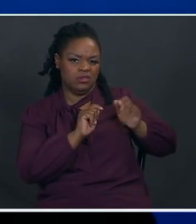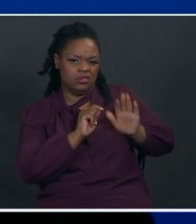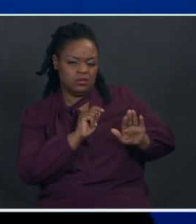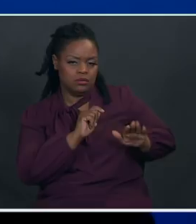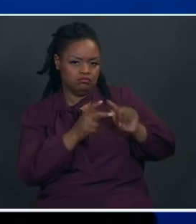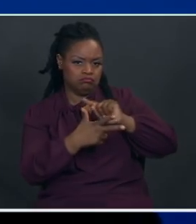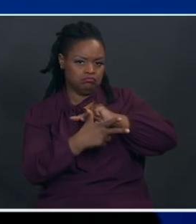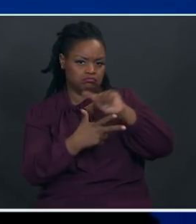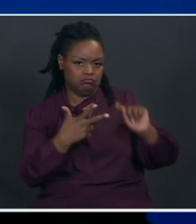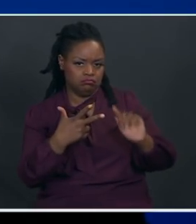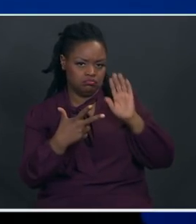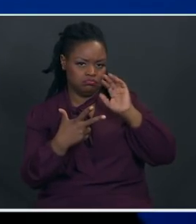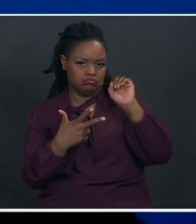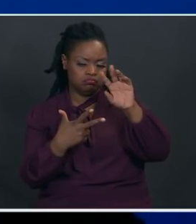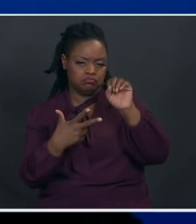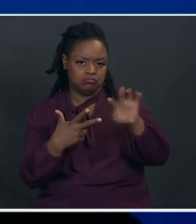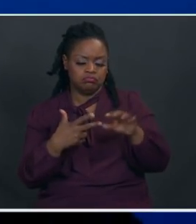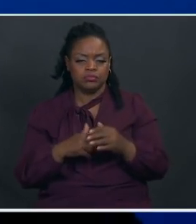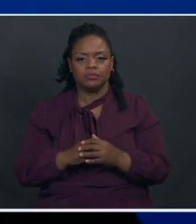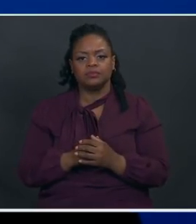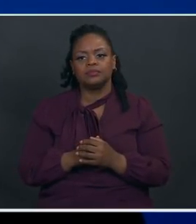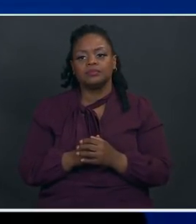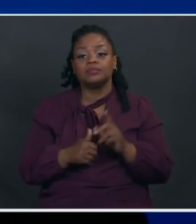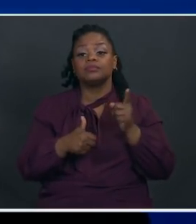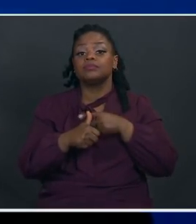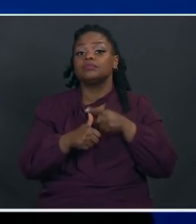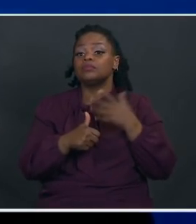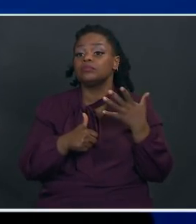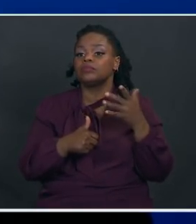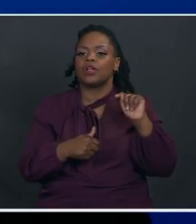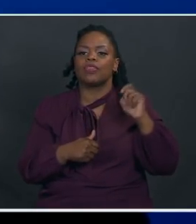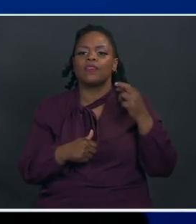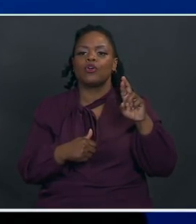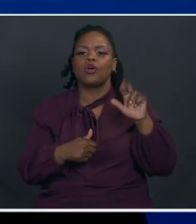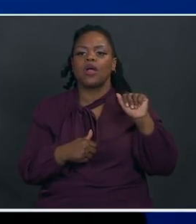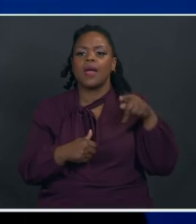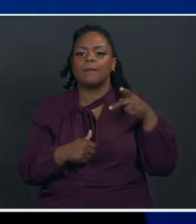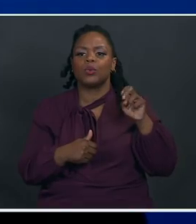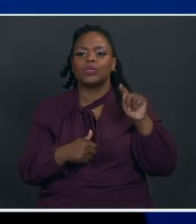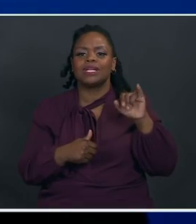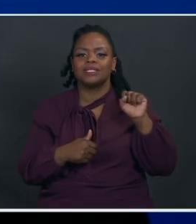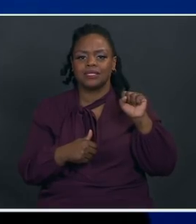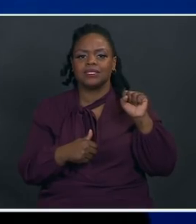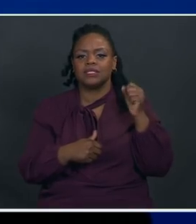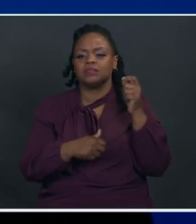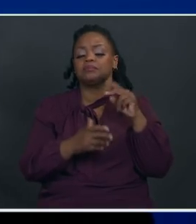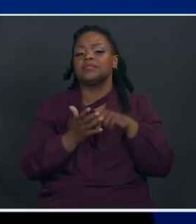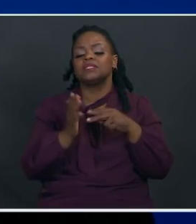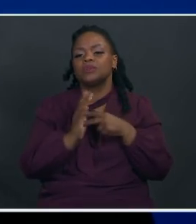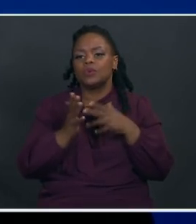When you think in terms of therapeutics, you think in terms of therapeutics for advanced disease